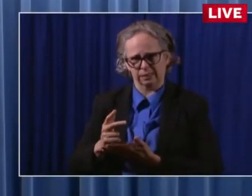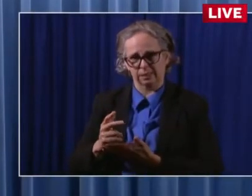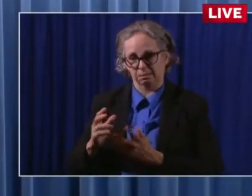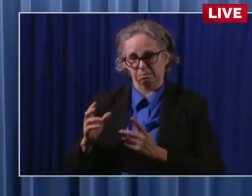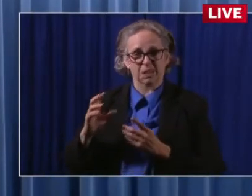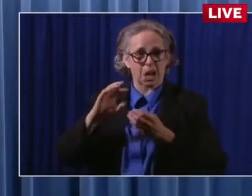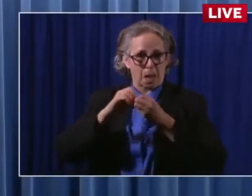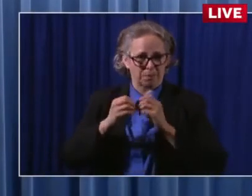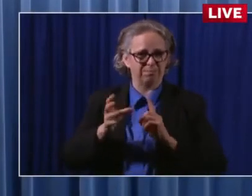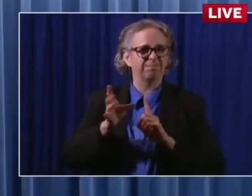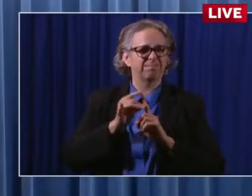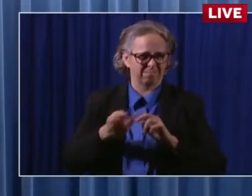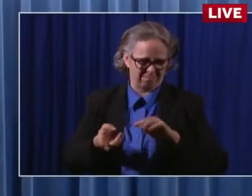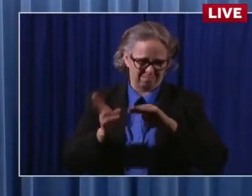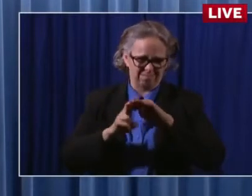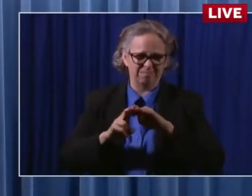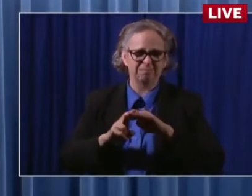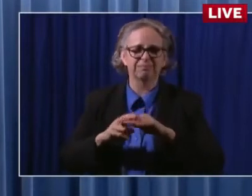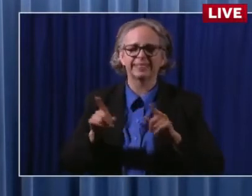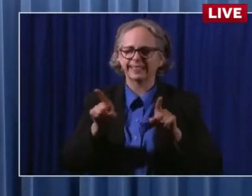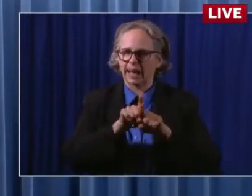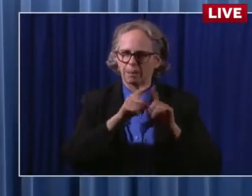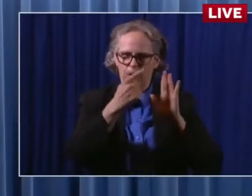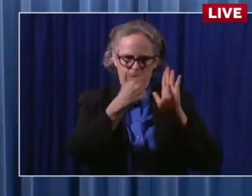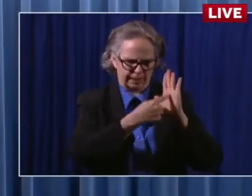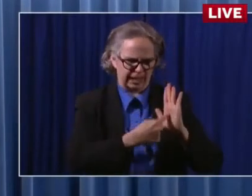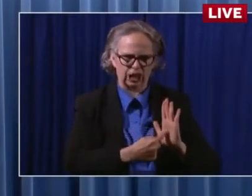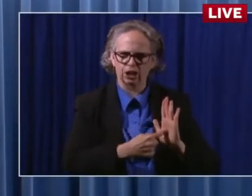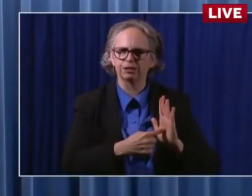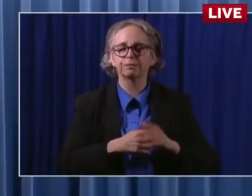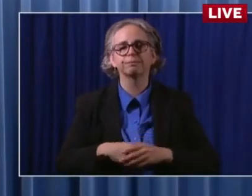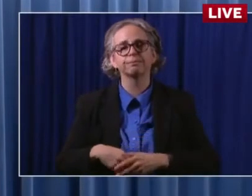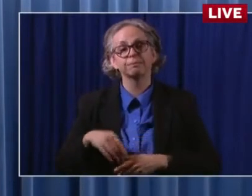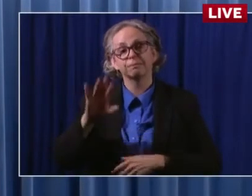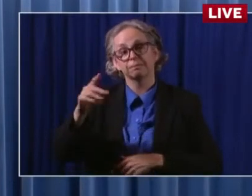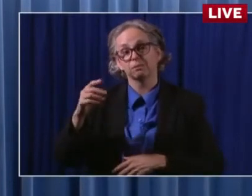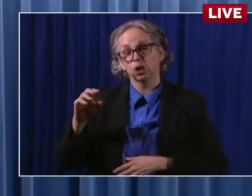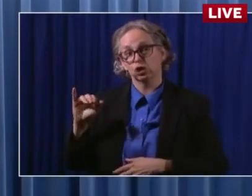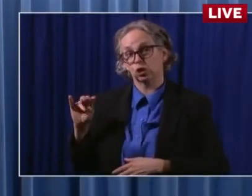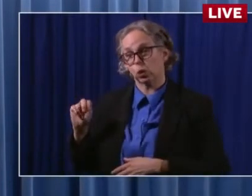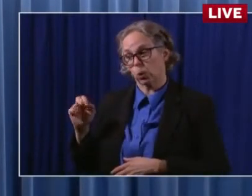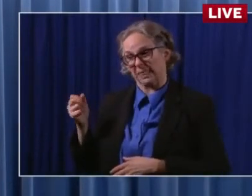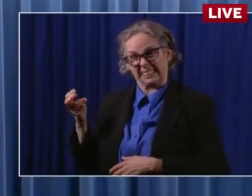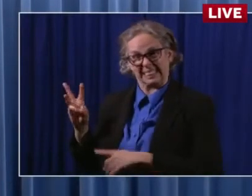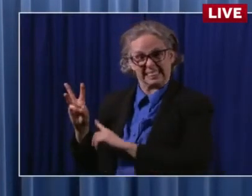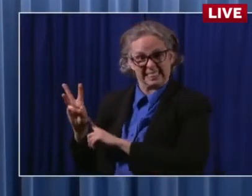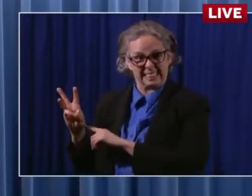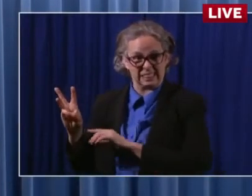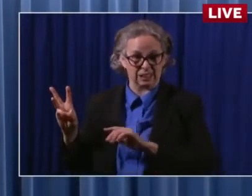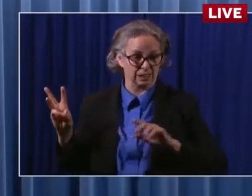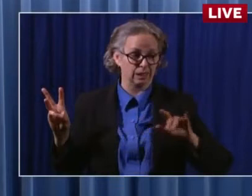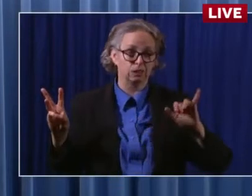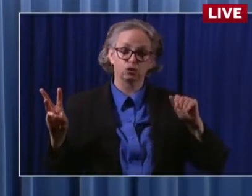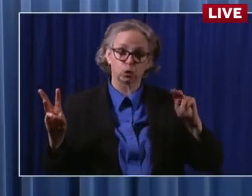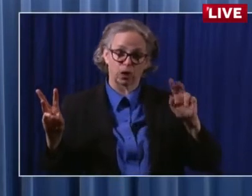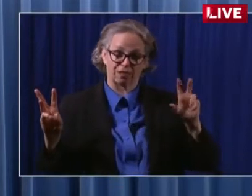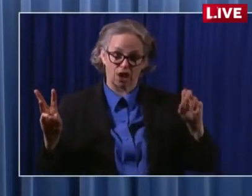DURING THE LAST THREE WEEKS, CLERMONT COUNTY’S COVID-19 CASES INCREASED, ALONG WITH SEVERAL HEALTH CARE INDICATORS.